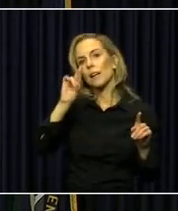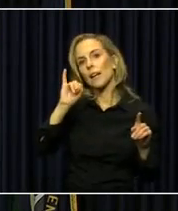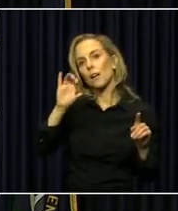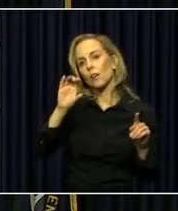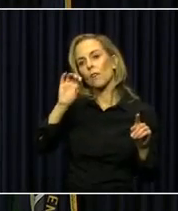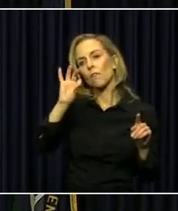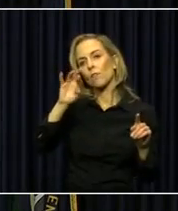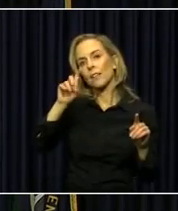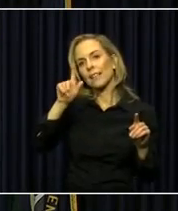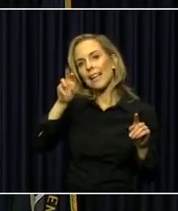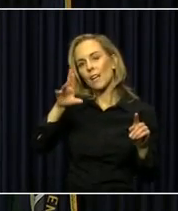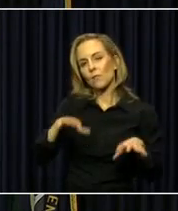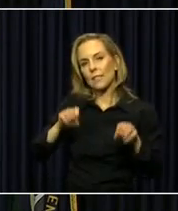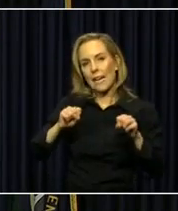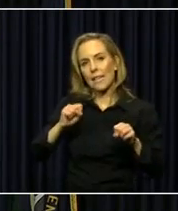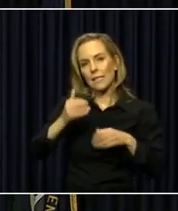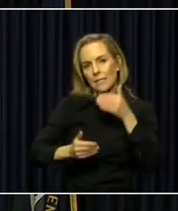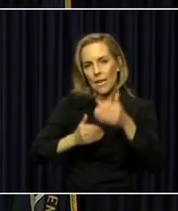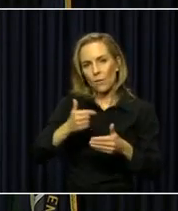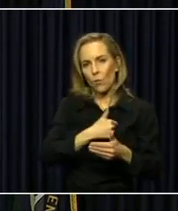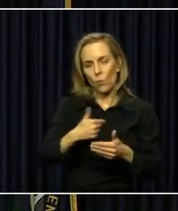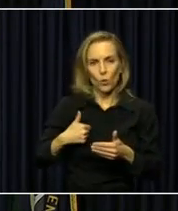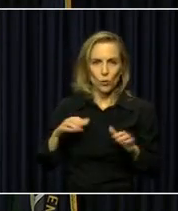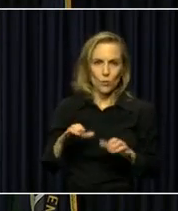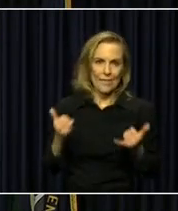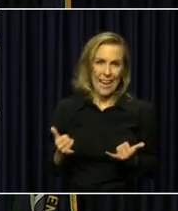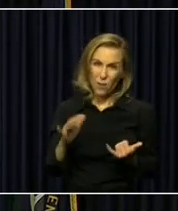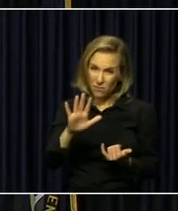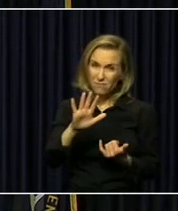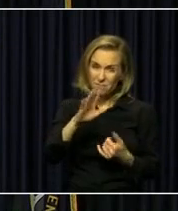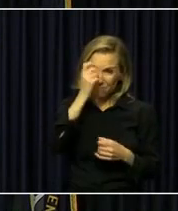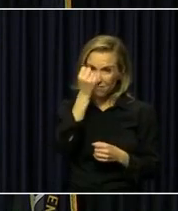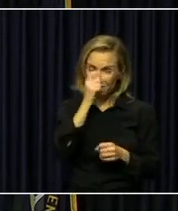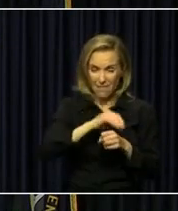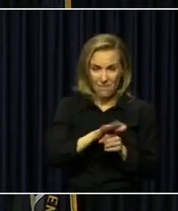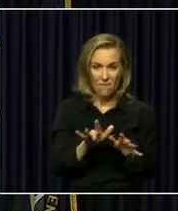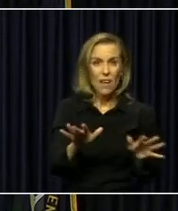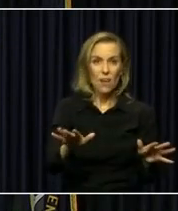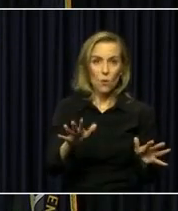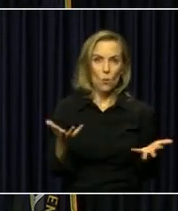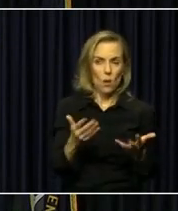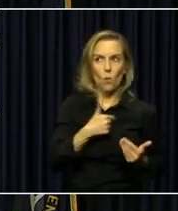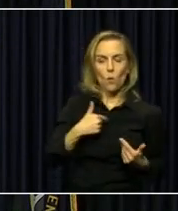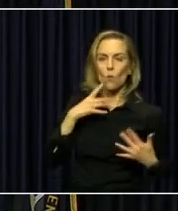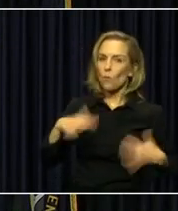IT'S PERSONAL AND IT SHOULD BE PERSONAL TO US ALL.